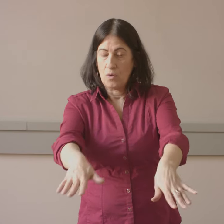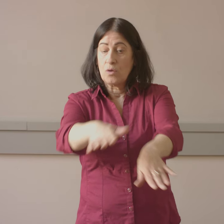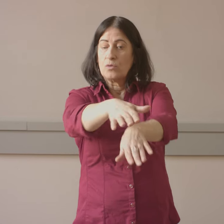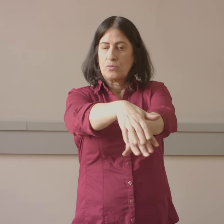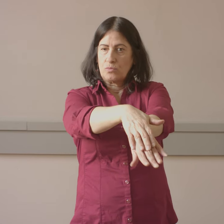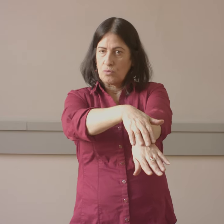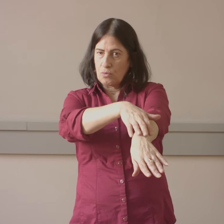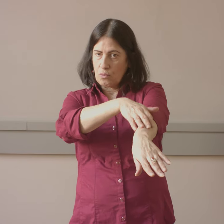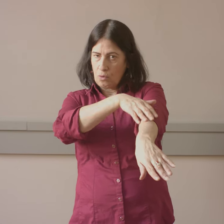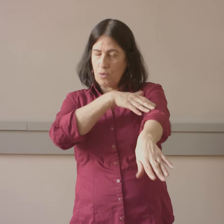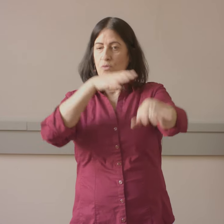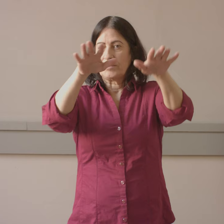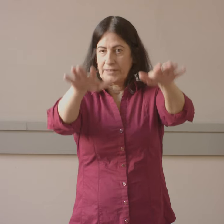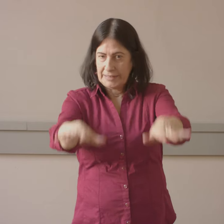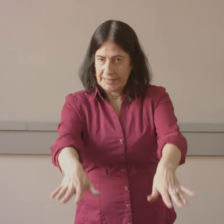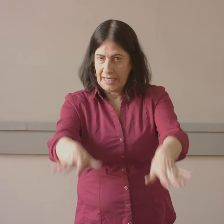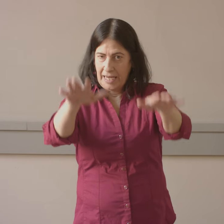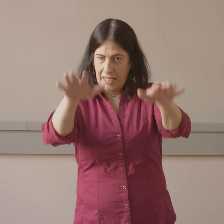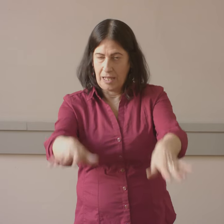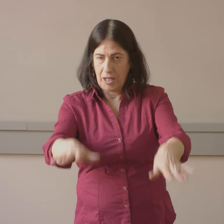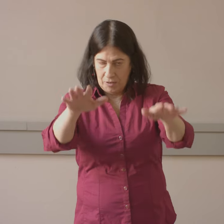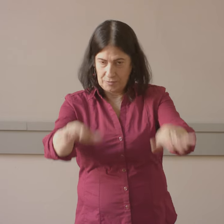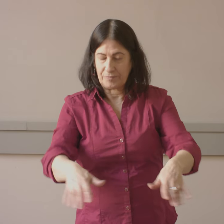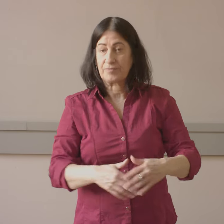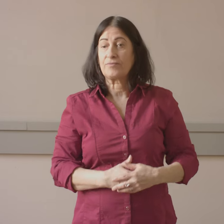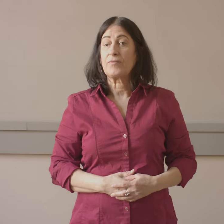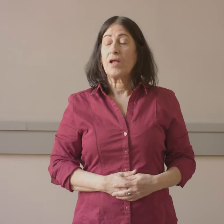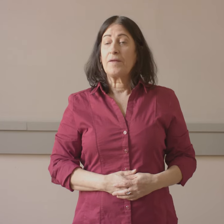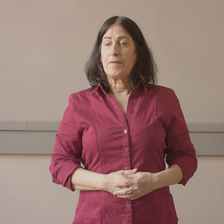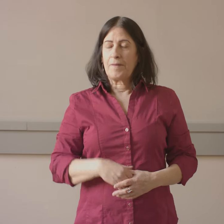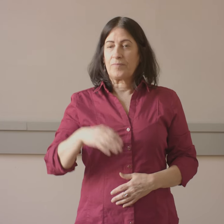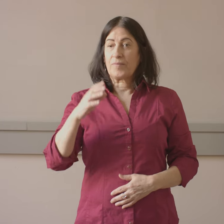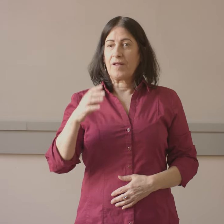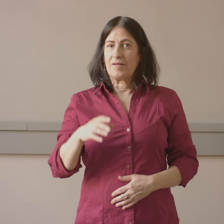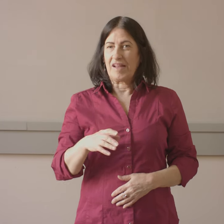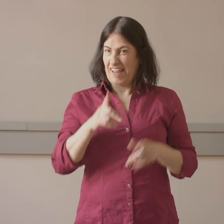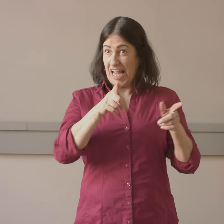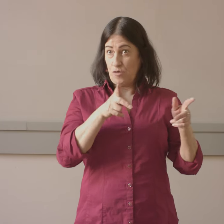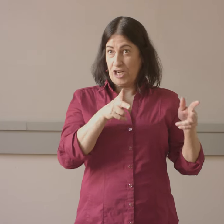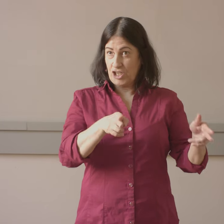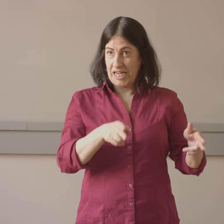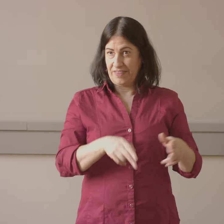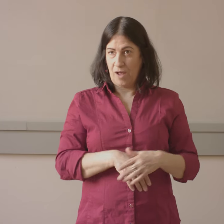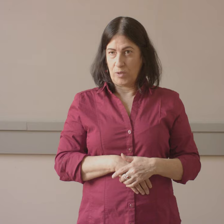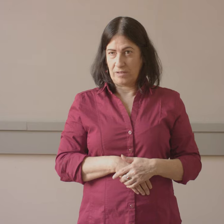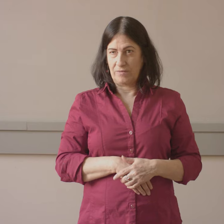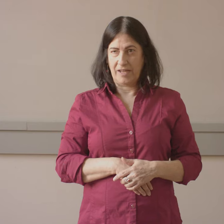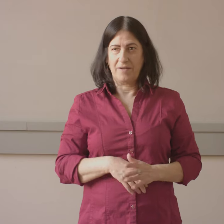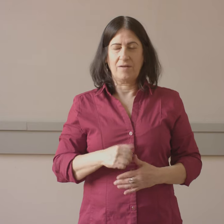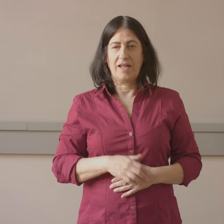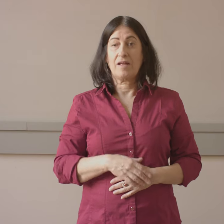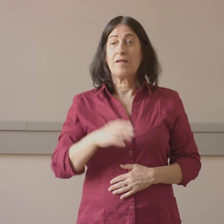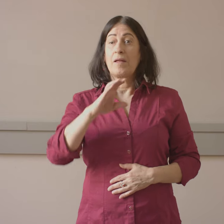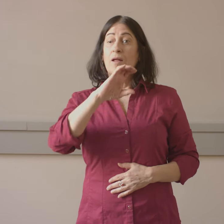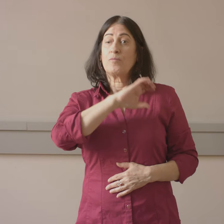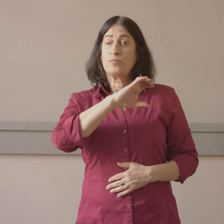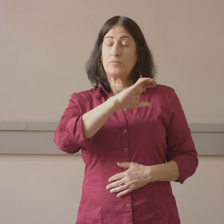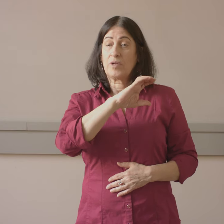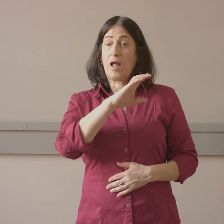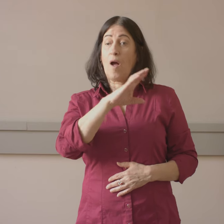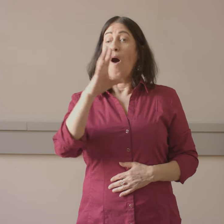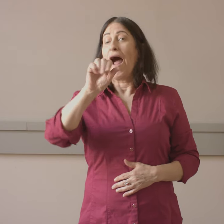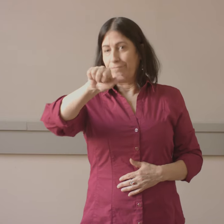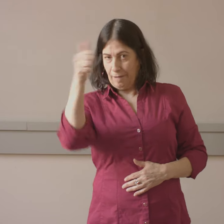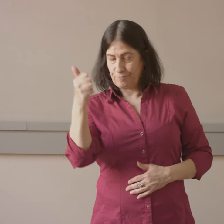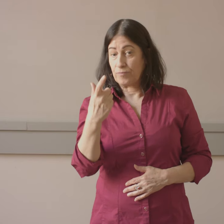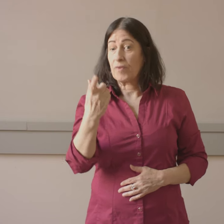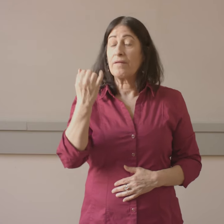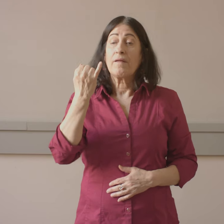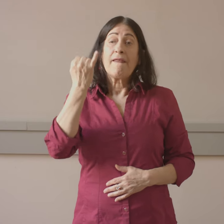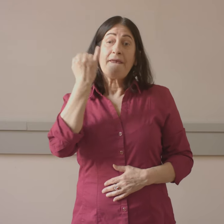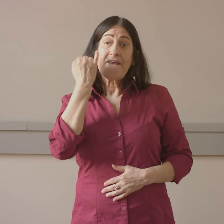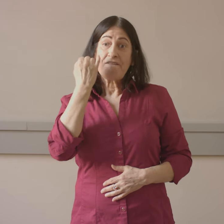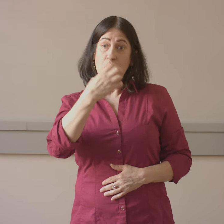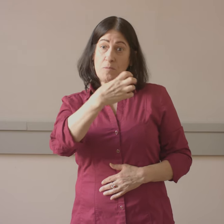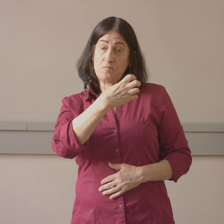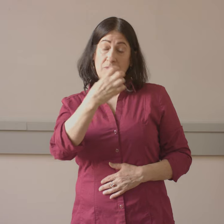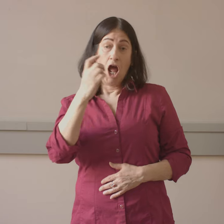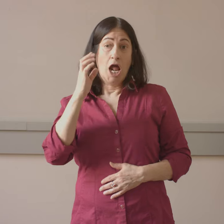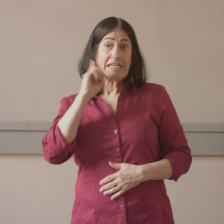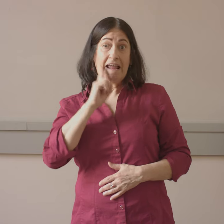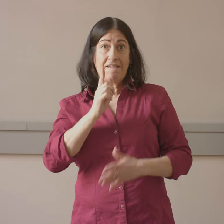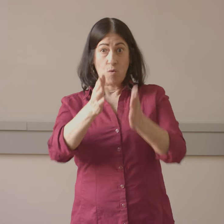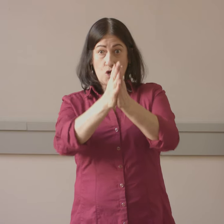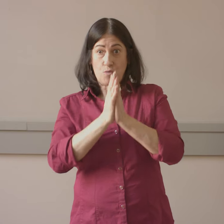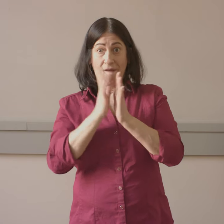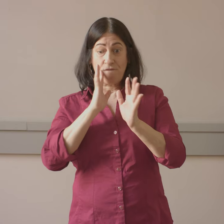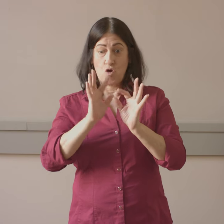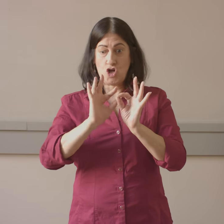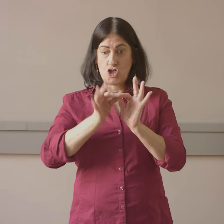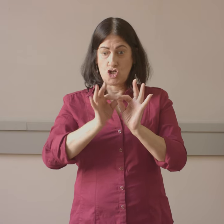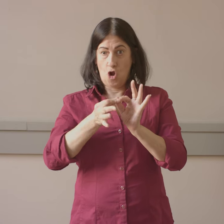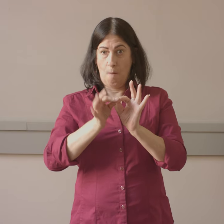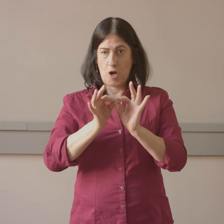gesture slow slow down. And another thing is a lot of deaf people ask for an